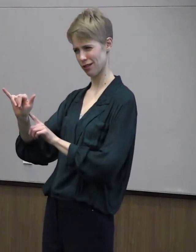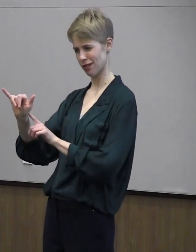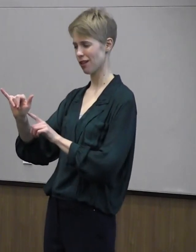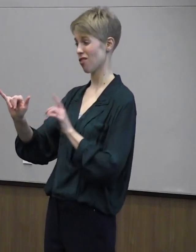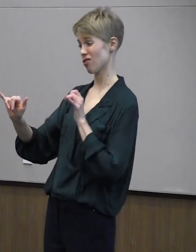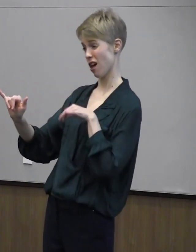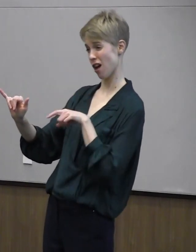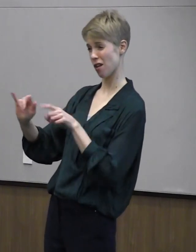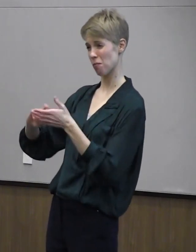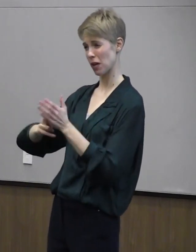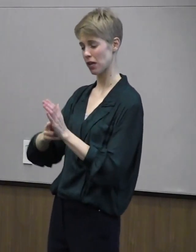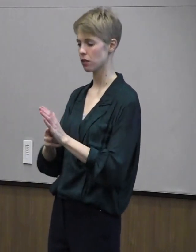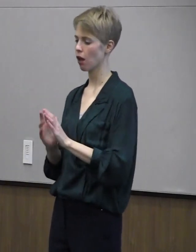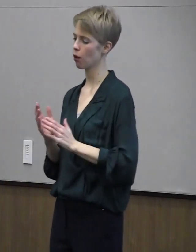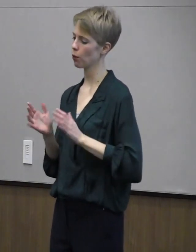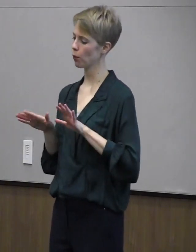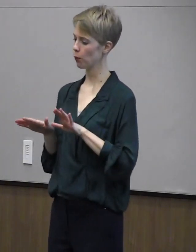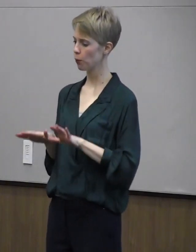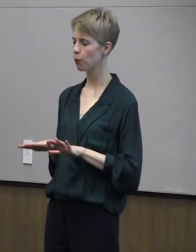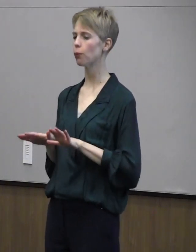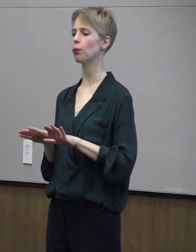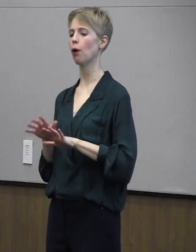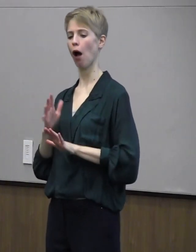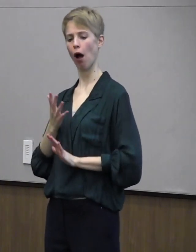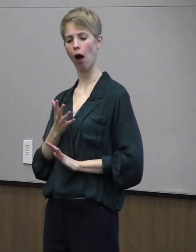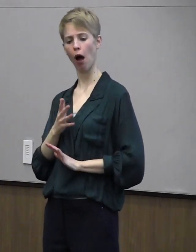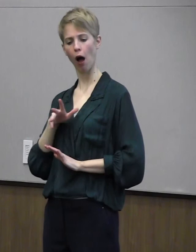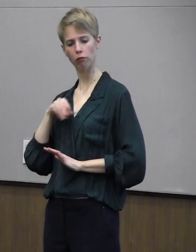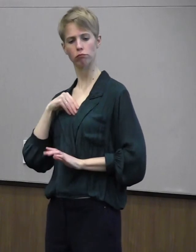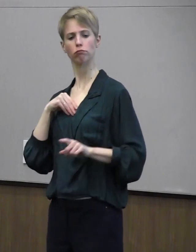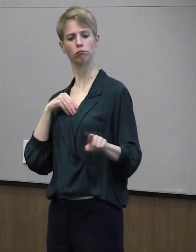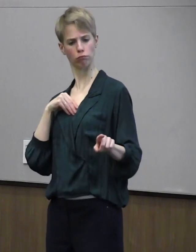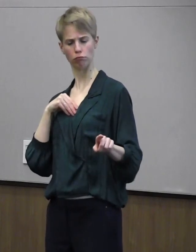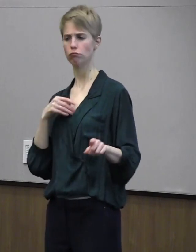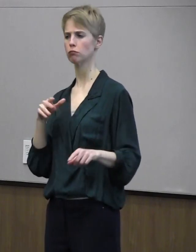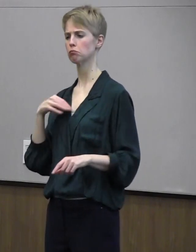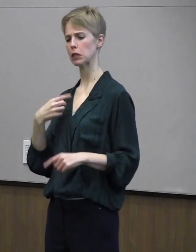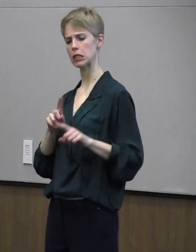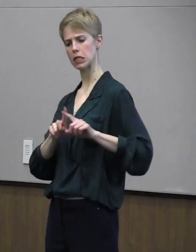tolerant awareness and acceptance of the commonalities of the human condition